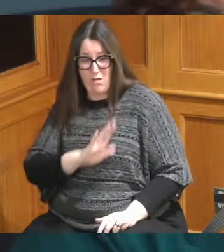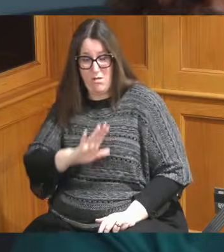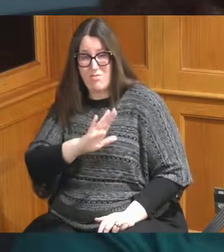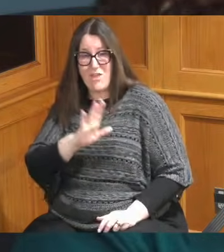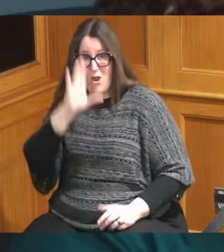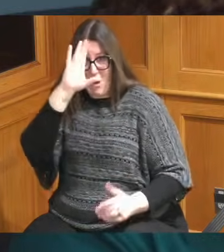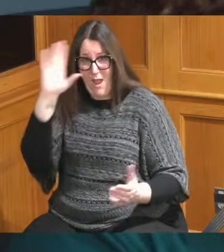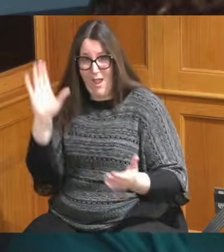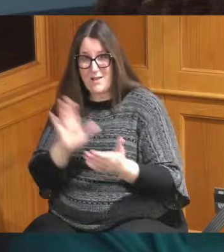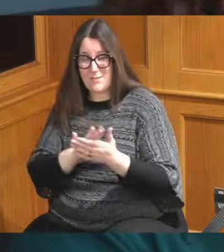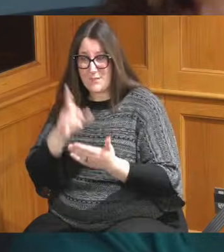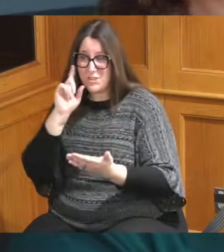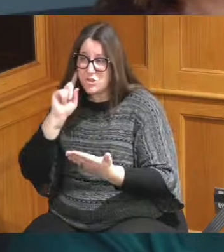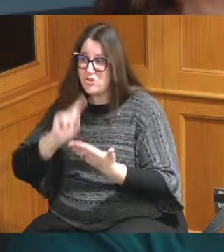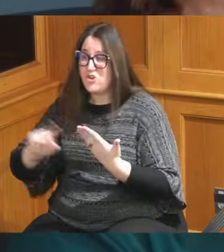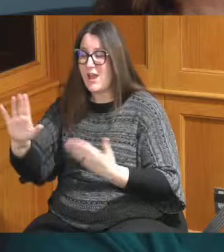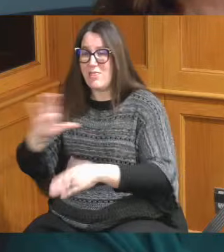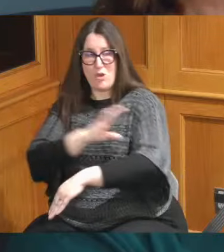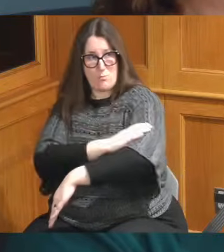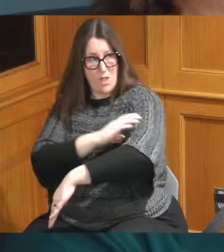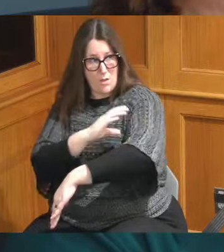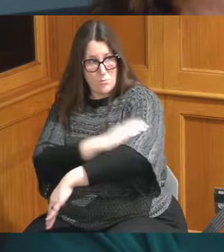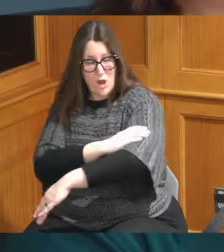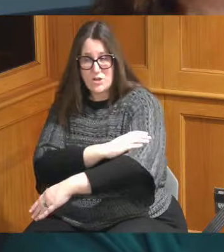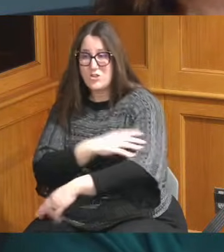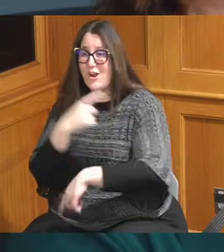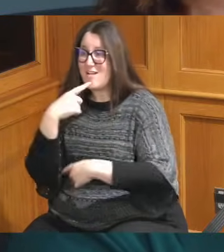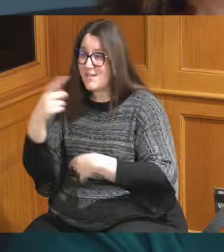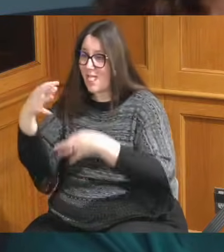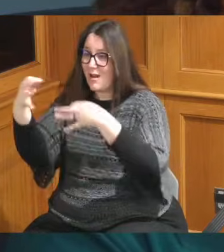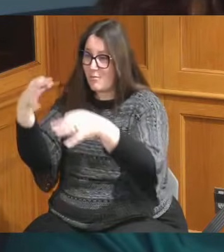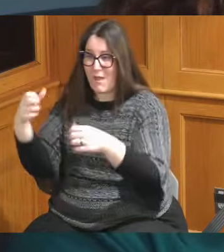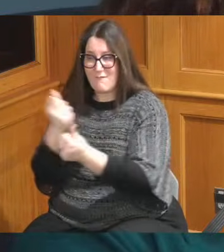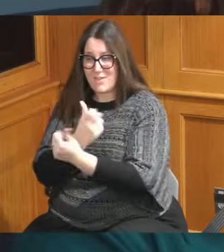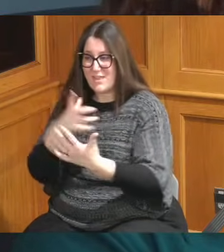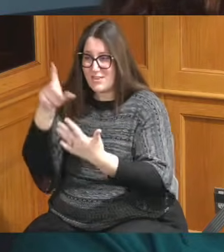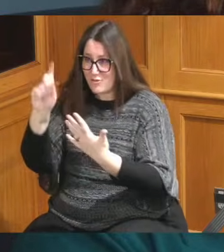checking their blood pressure and everything and telling them what they need to do. Uh, so I just